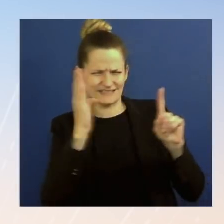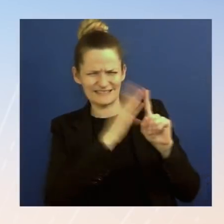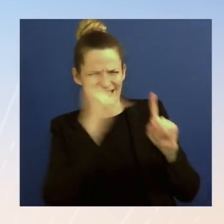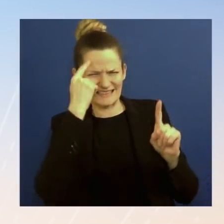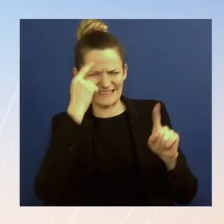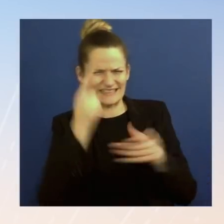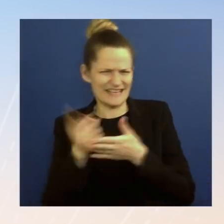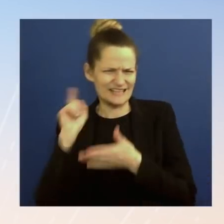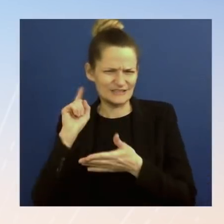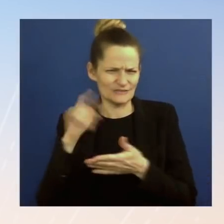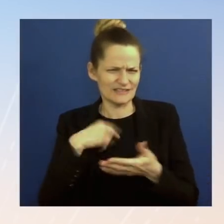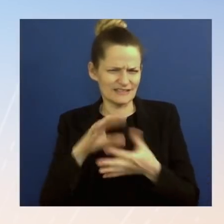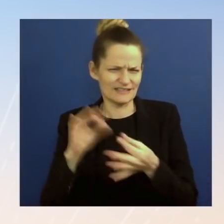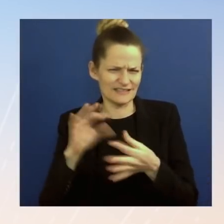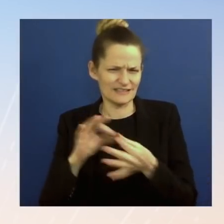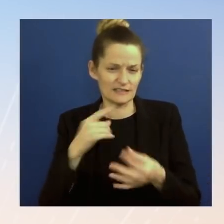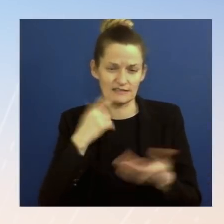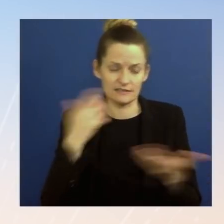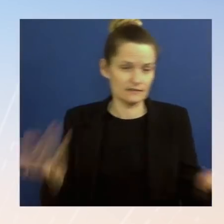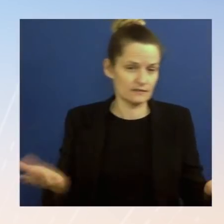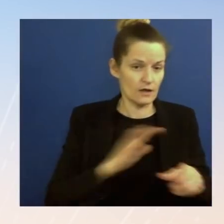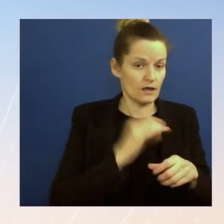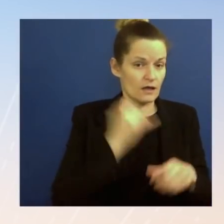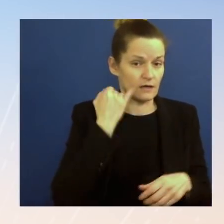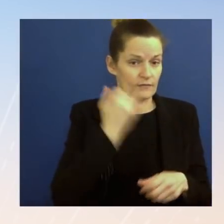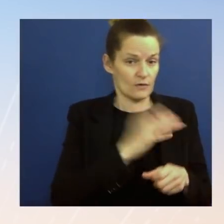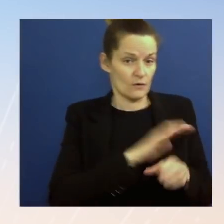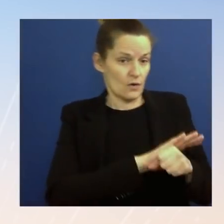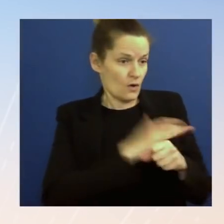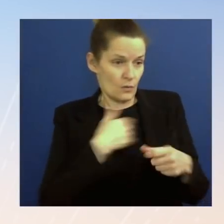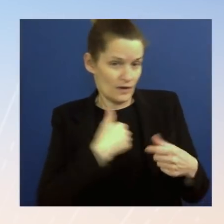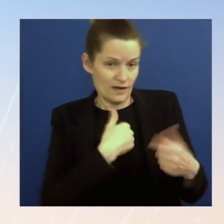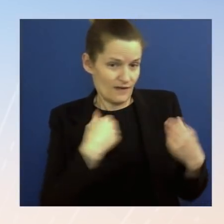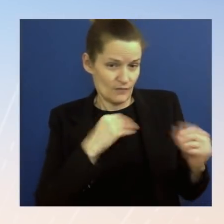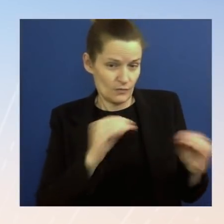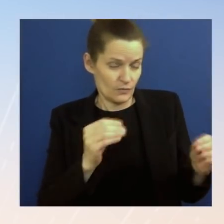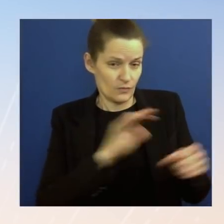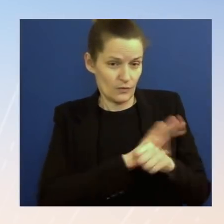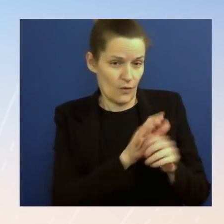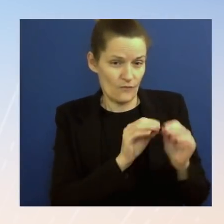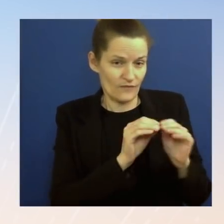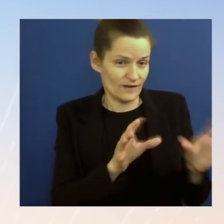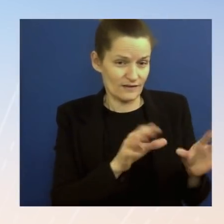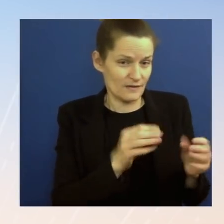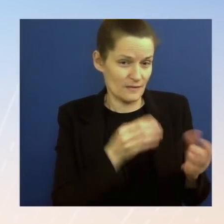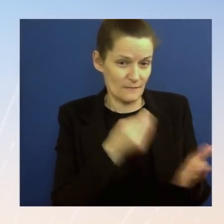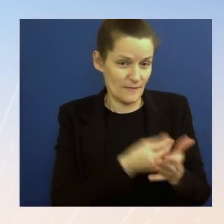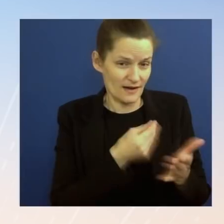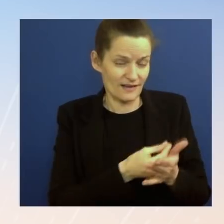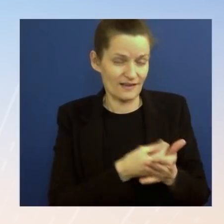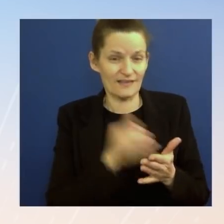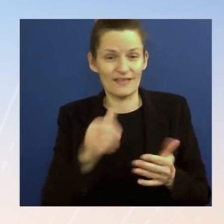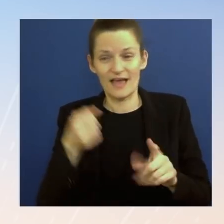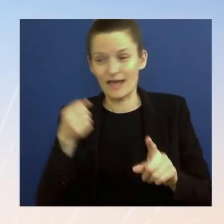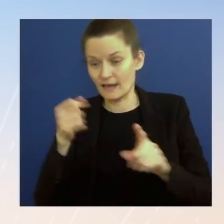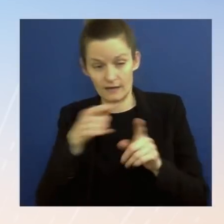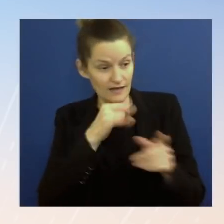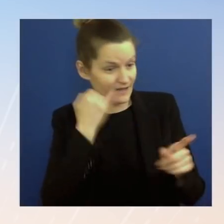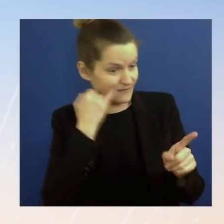there could be immediate impacts on testing capacity; the uninsured fund, which offers coverage of testing and treatments for tens of millions of Americans